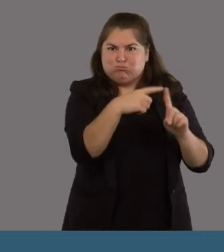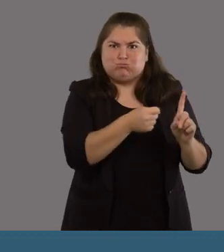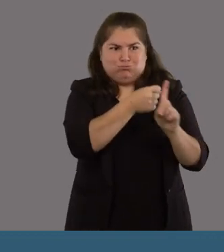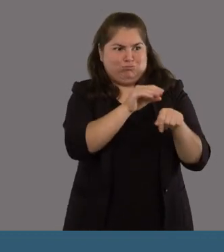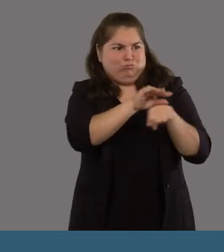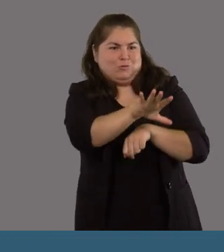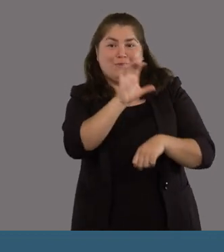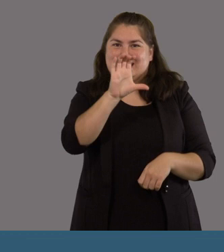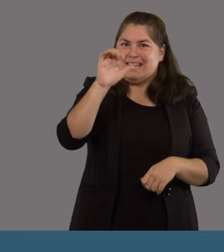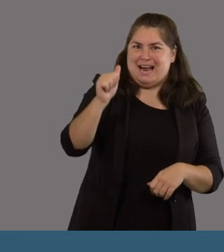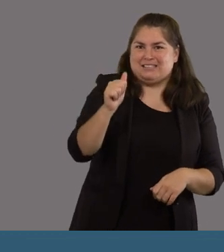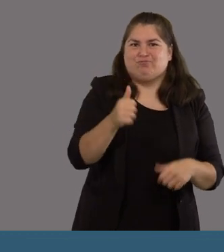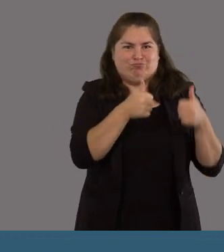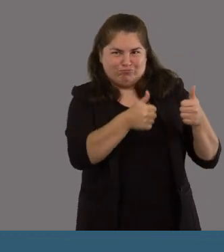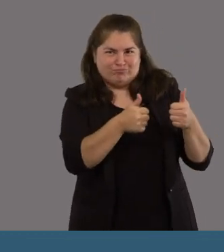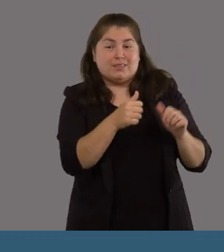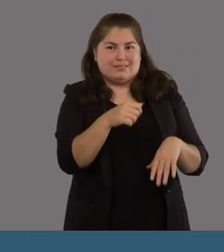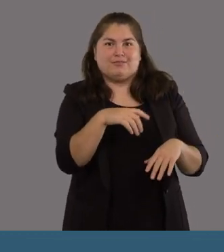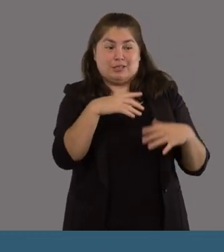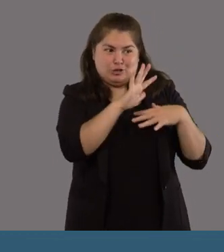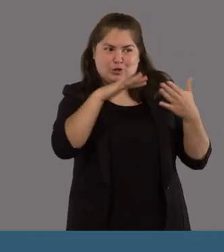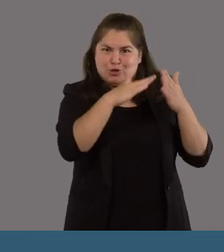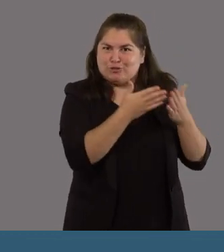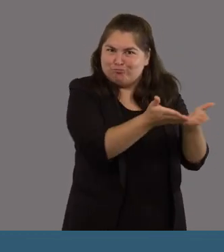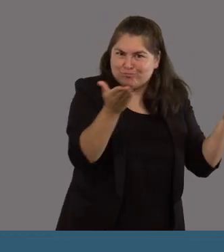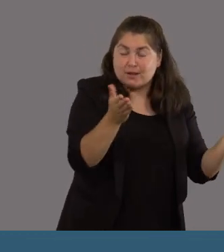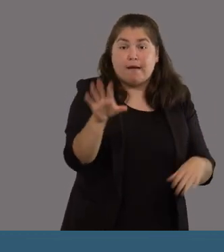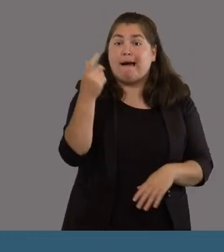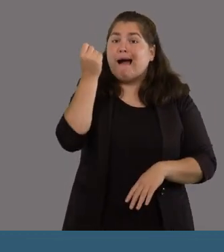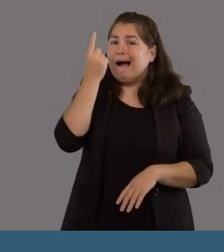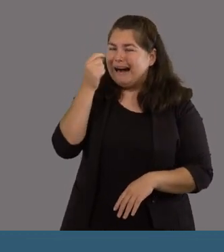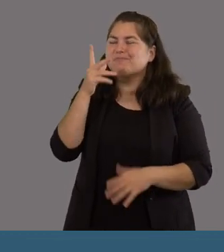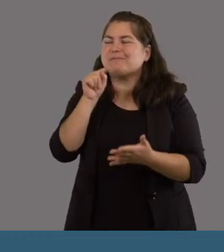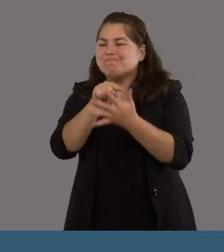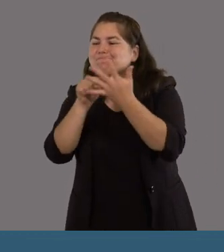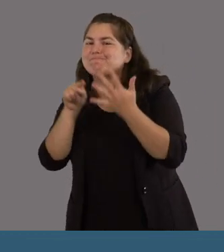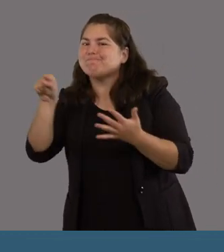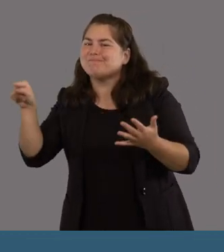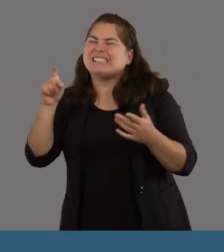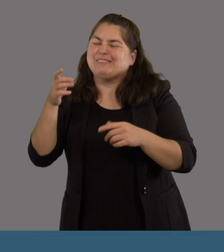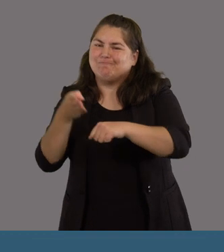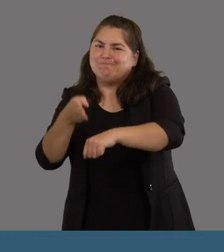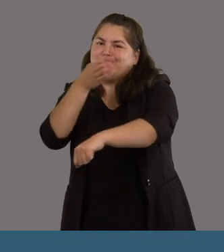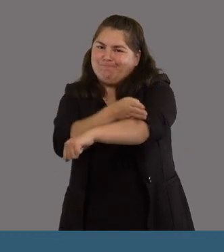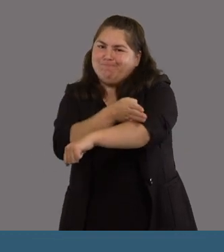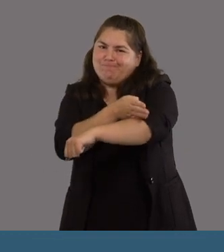impacts the Council has had on Indigenous communities, many expressed that there is still room for improvement.